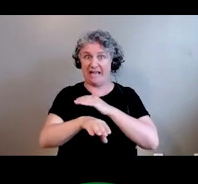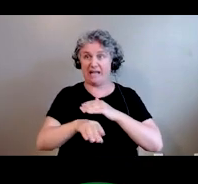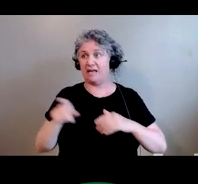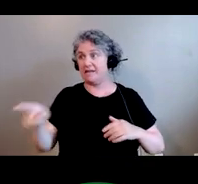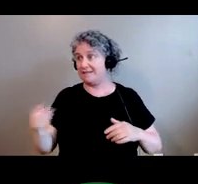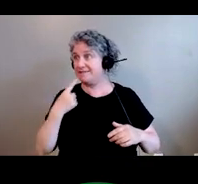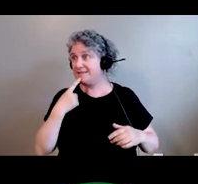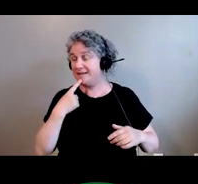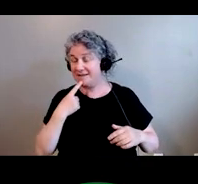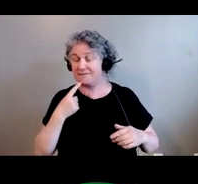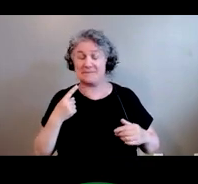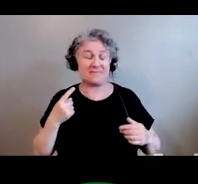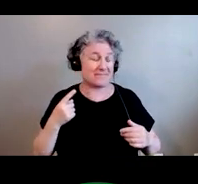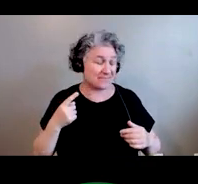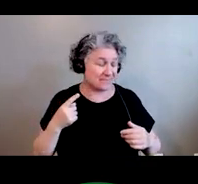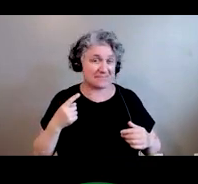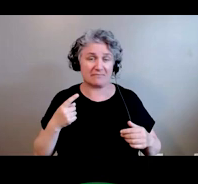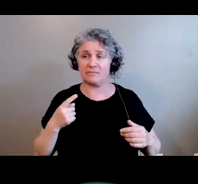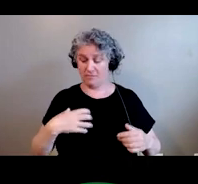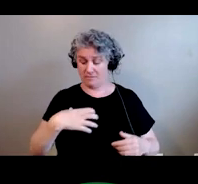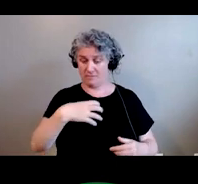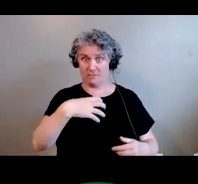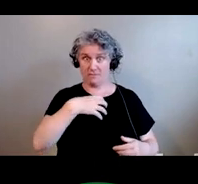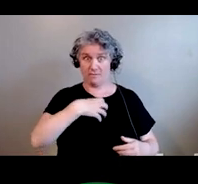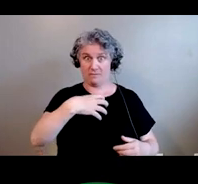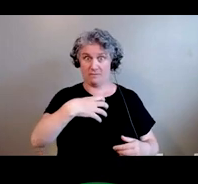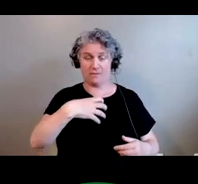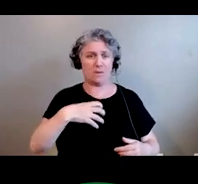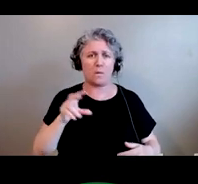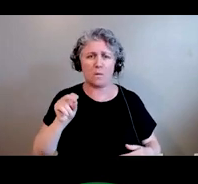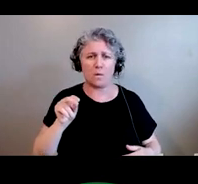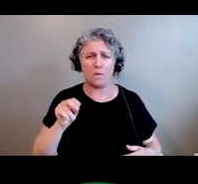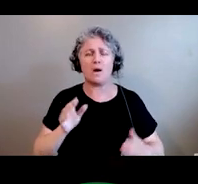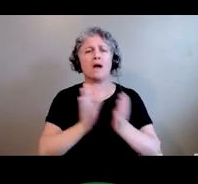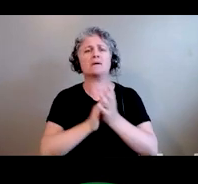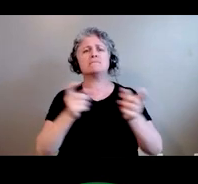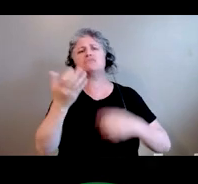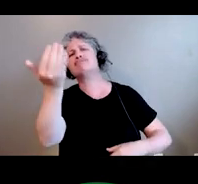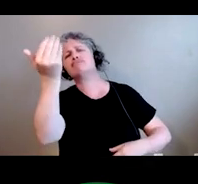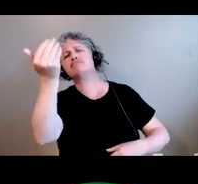show them and he sort of went into this whole story and he talks about to me about how,